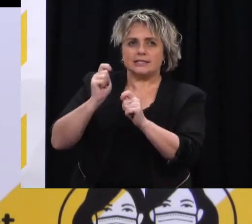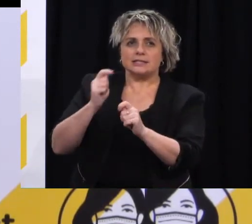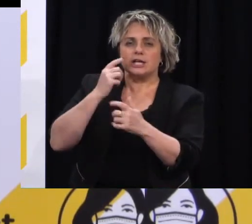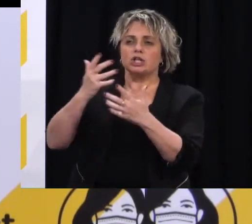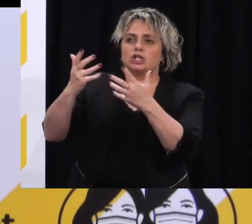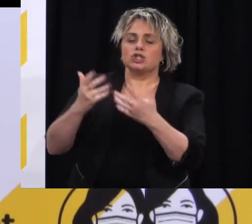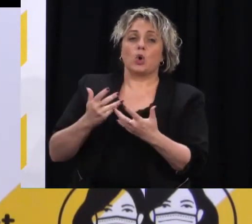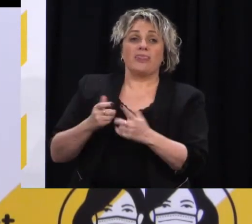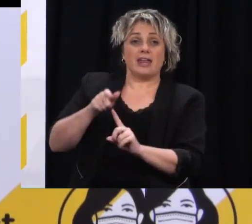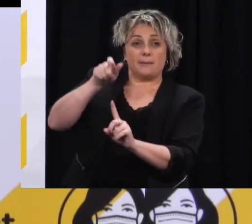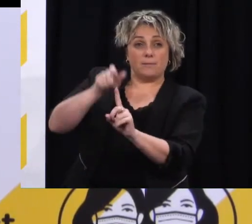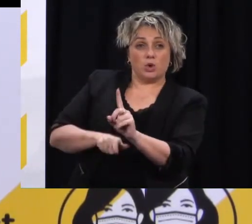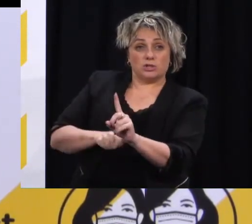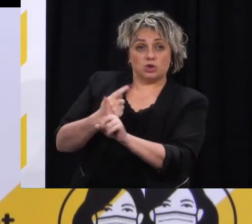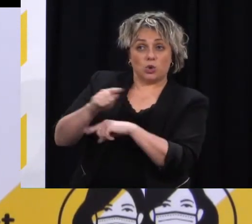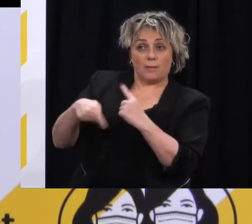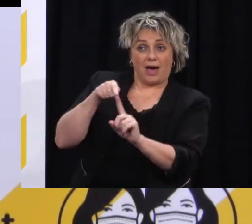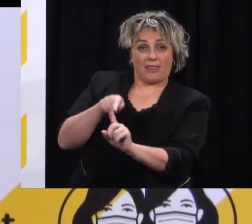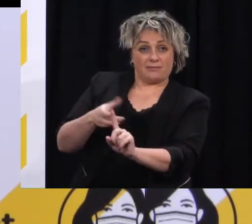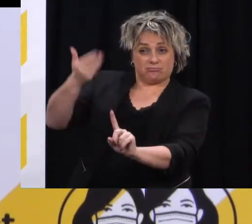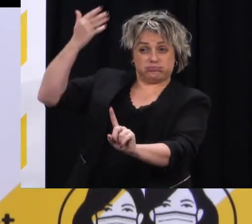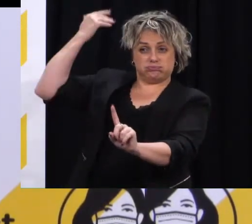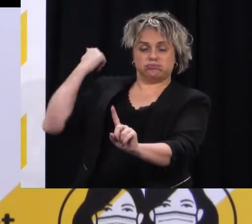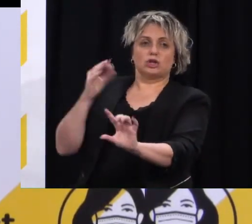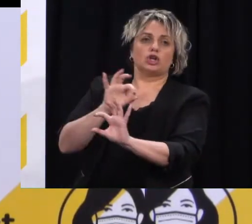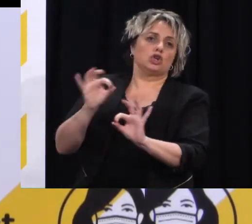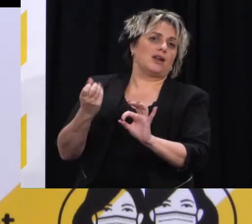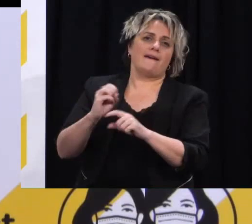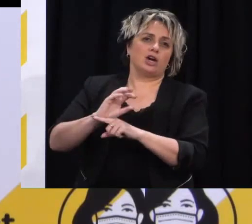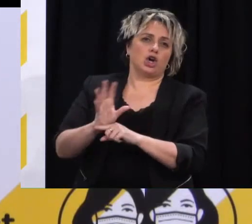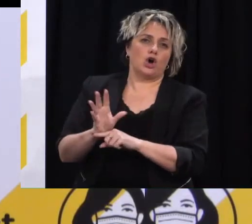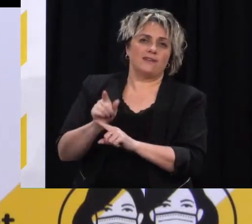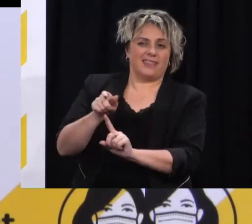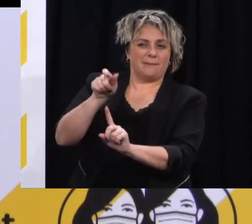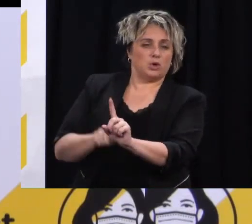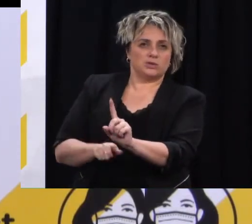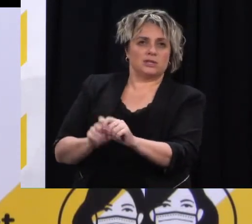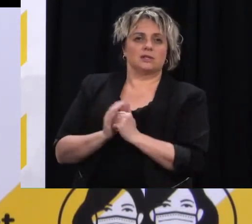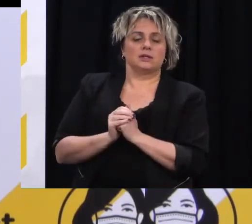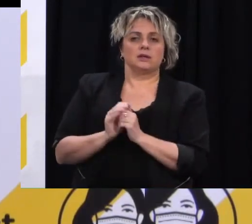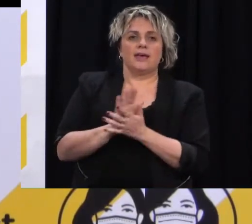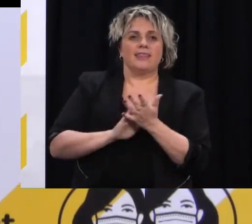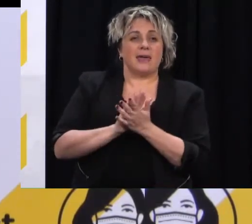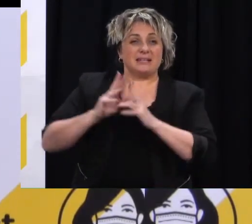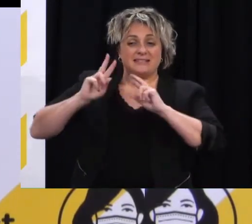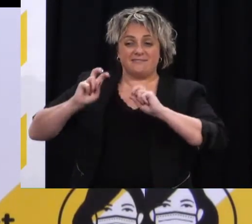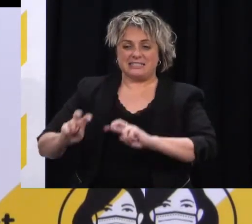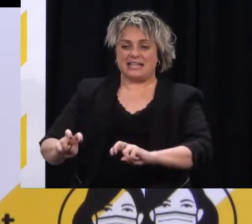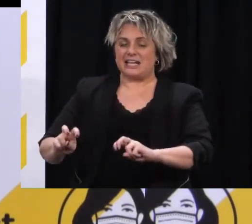someone with early symptom onset. We've conclus live ruled